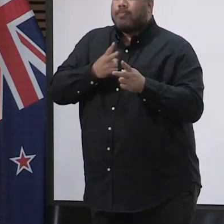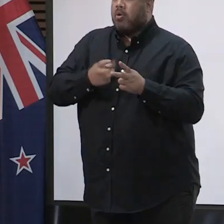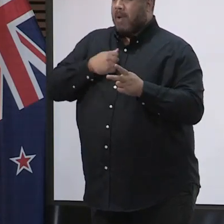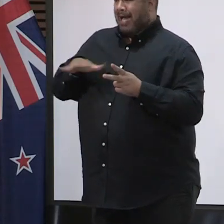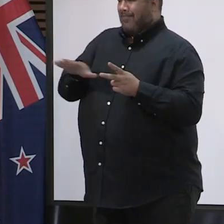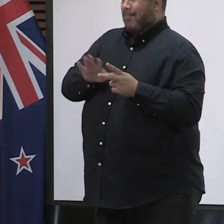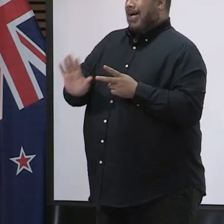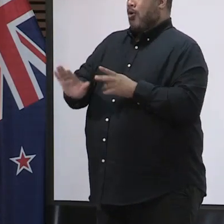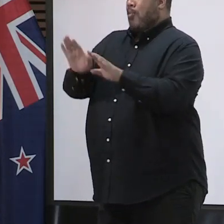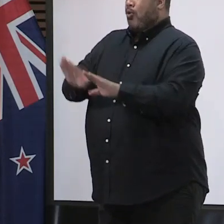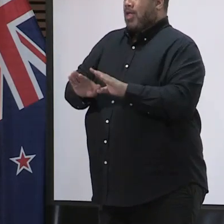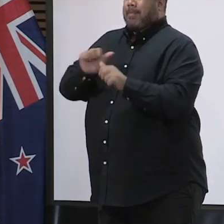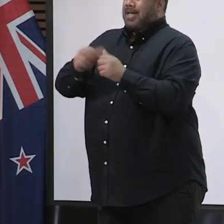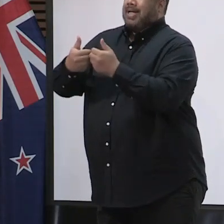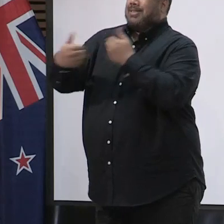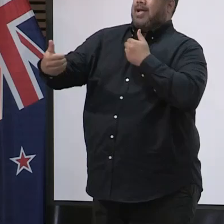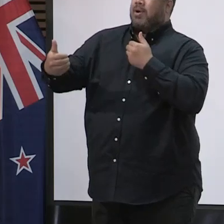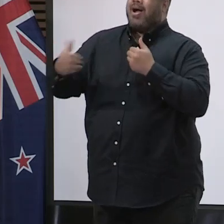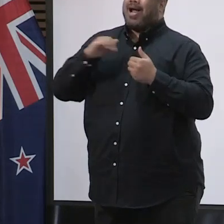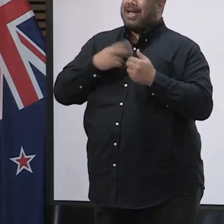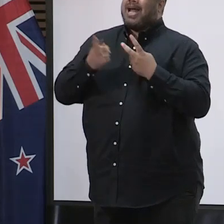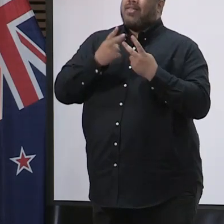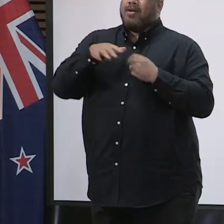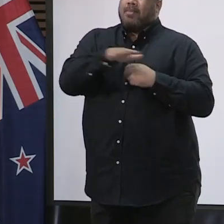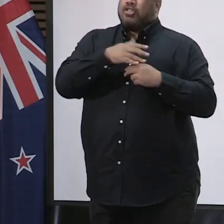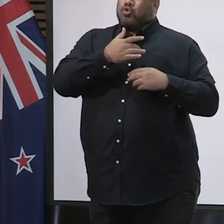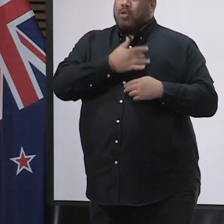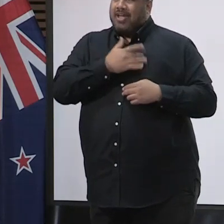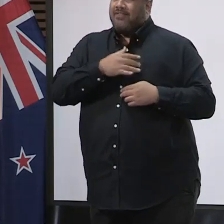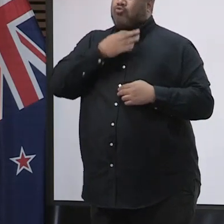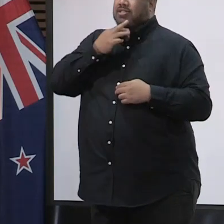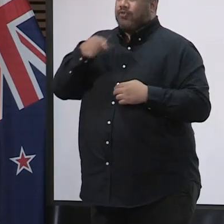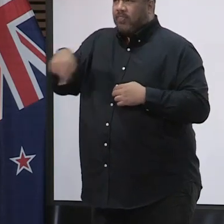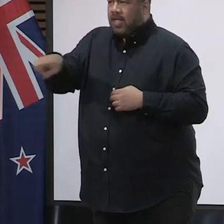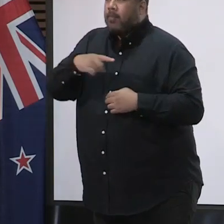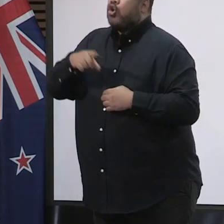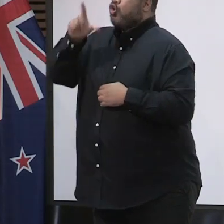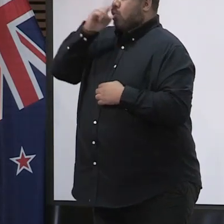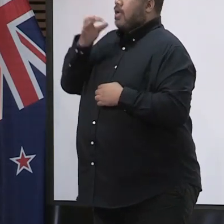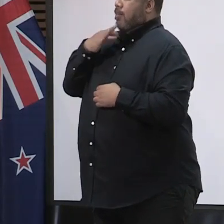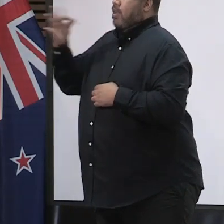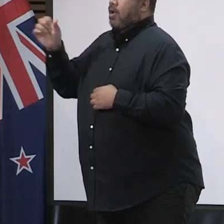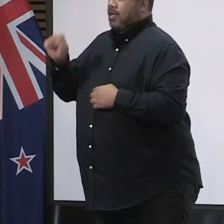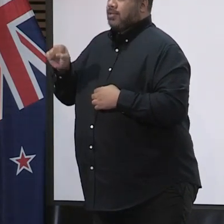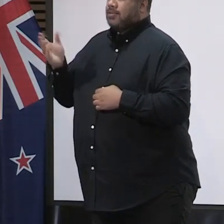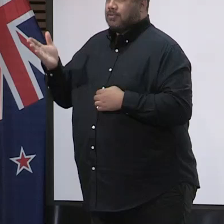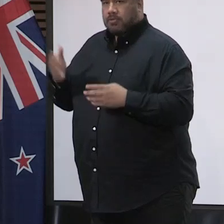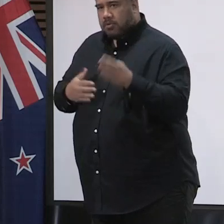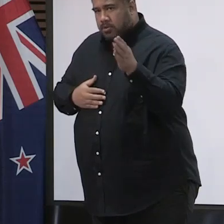alternative accommodation if they feel, if they're health workers, or work in aged care,